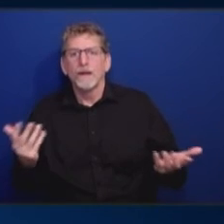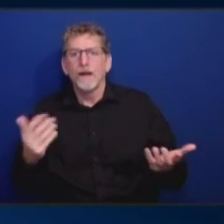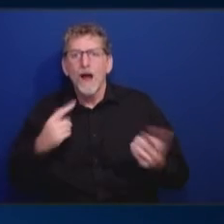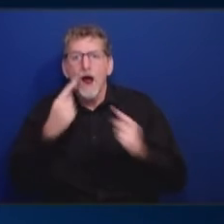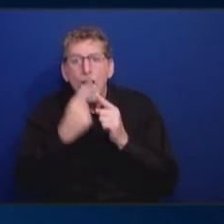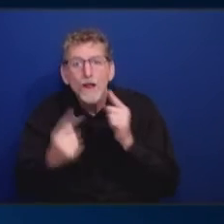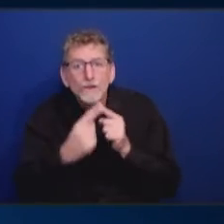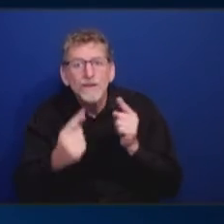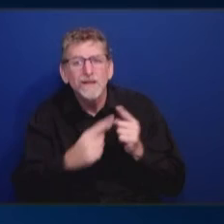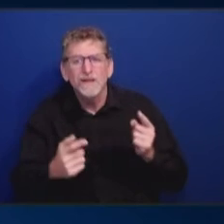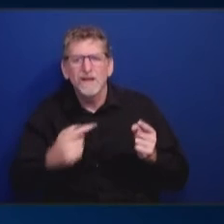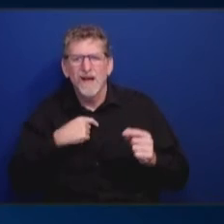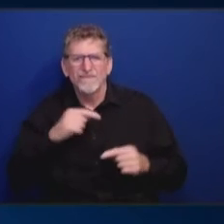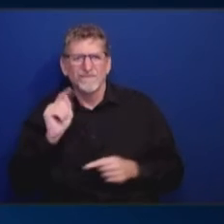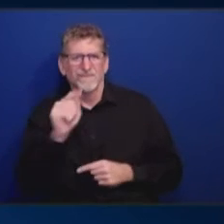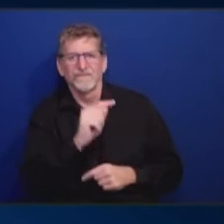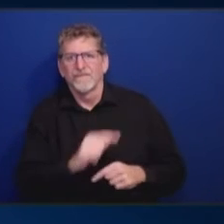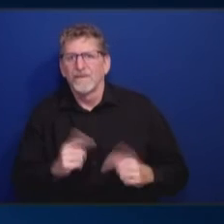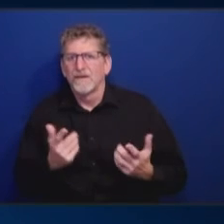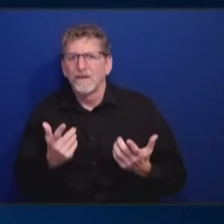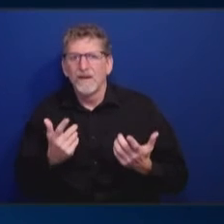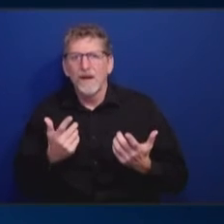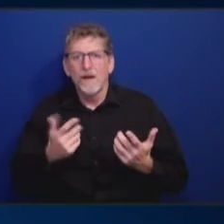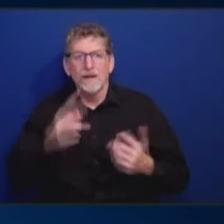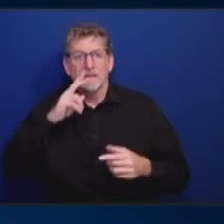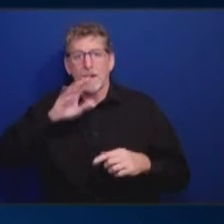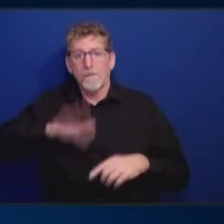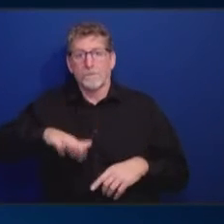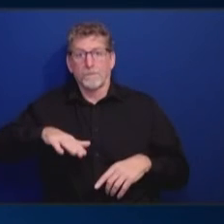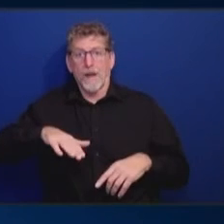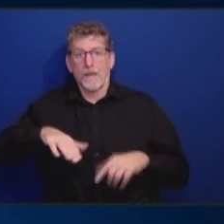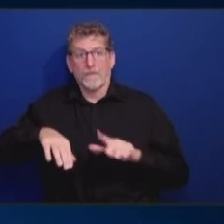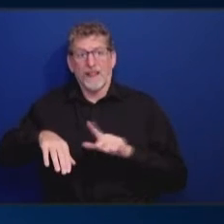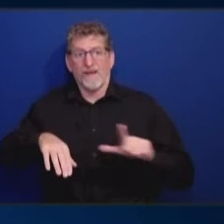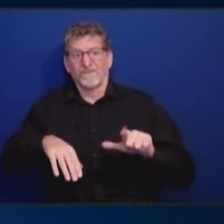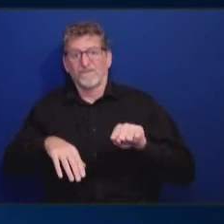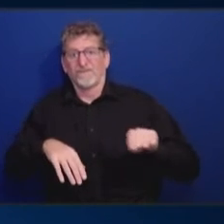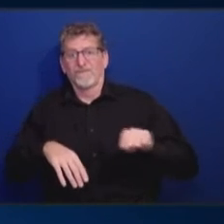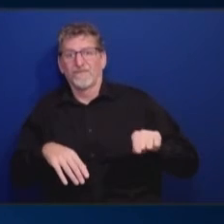And then, in the bottom left, there, quadrants, are things that are more about the displacement